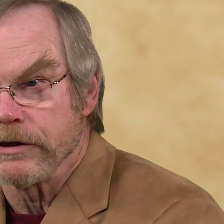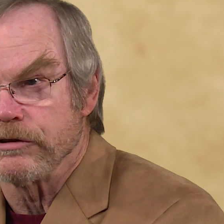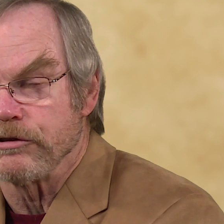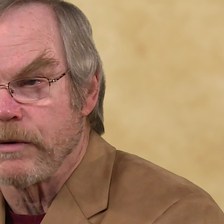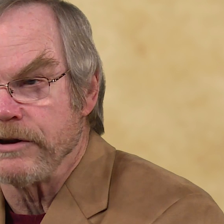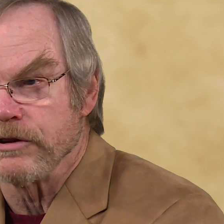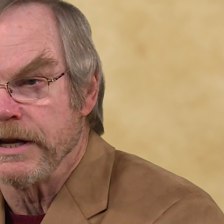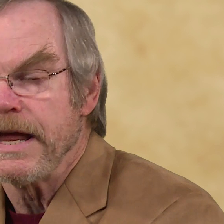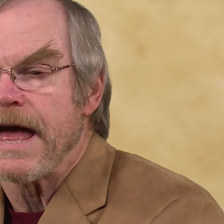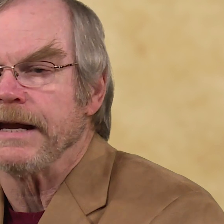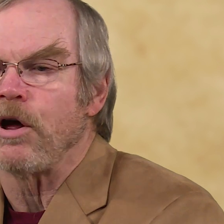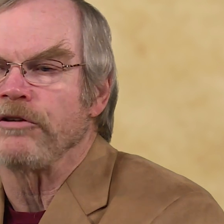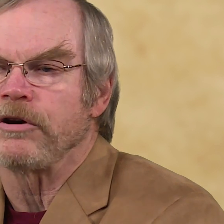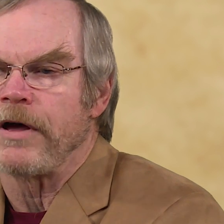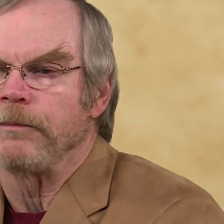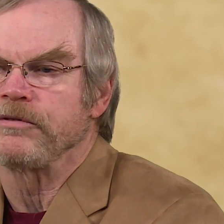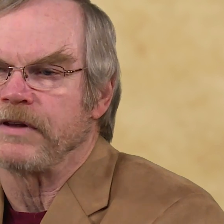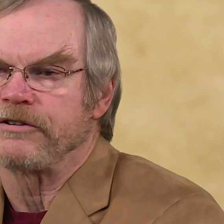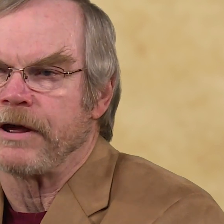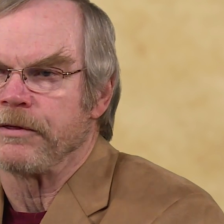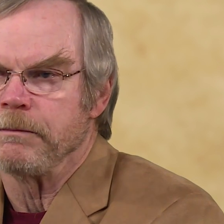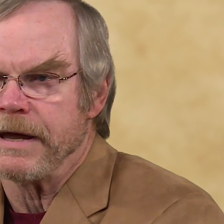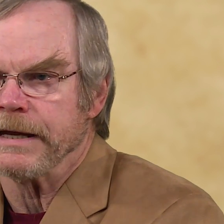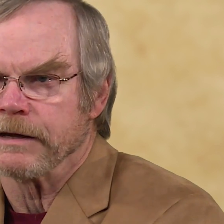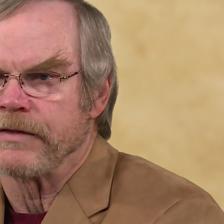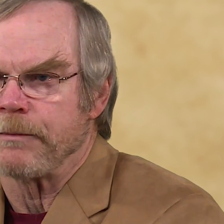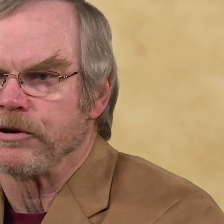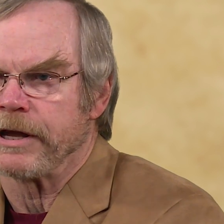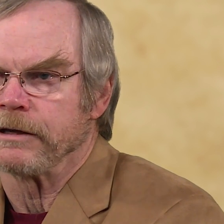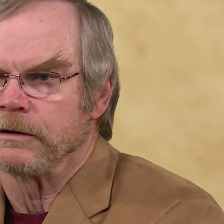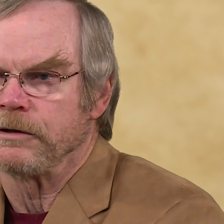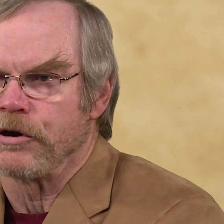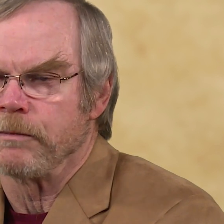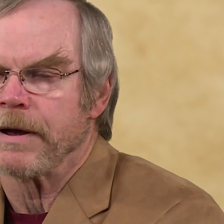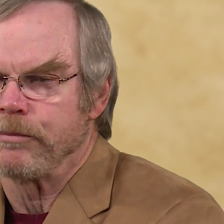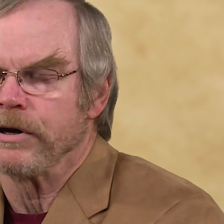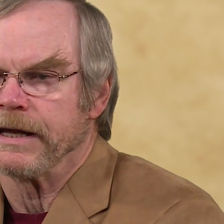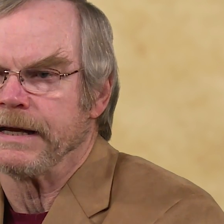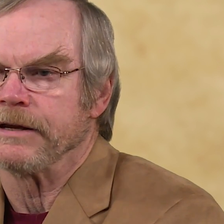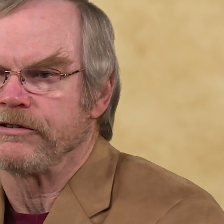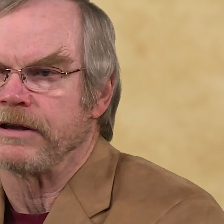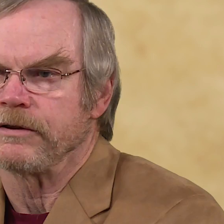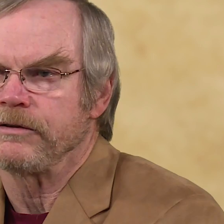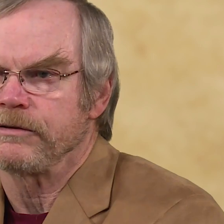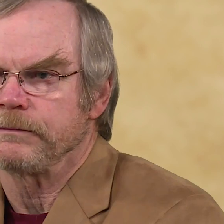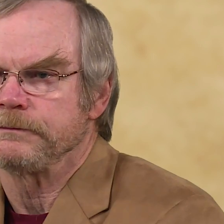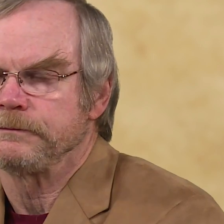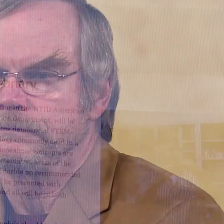a real situation, and it also helps flesh out the meaning of that particular term by putting it in a sentence.